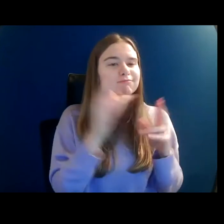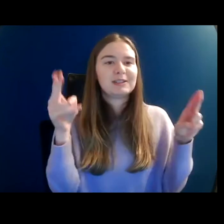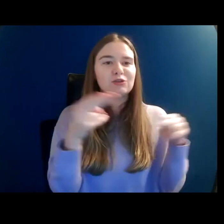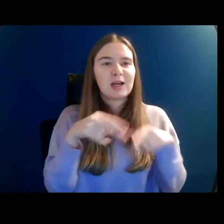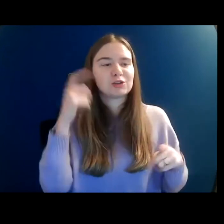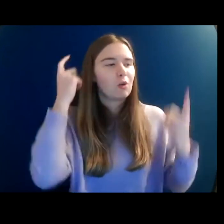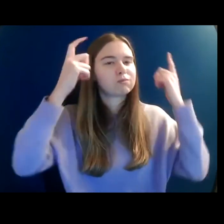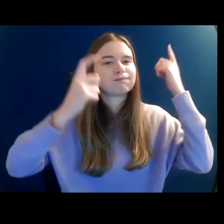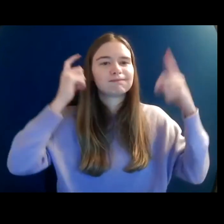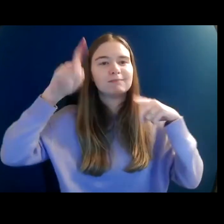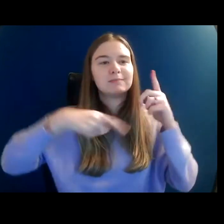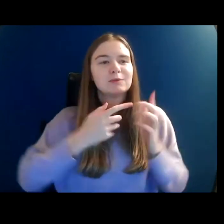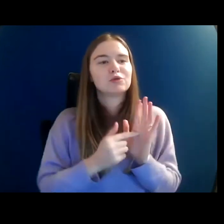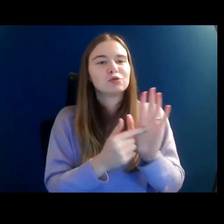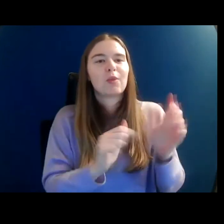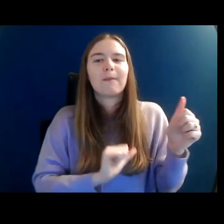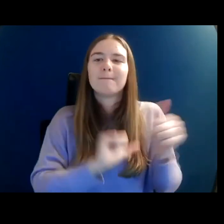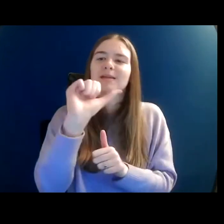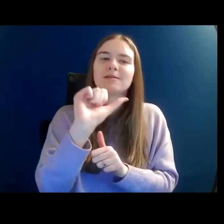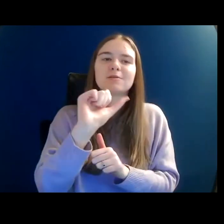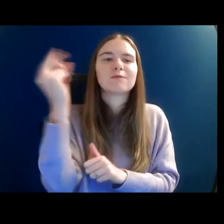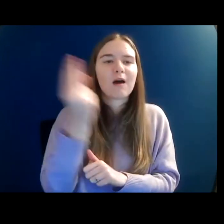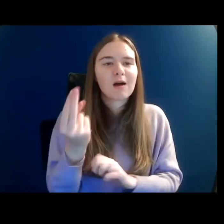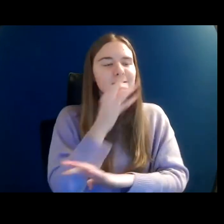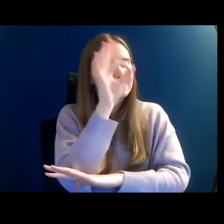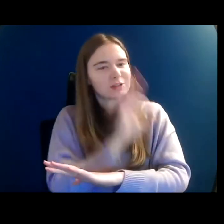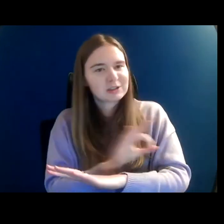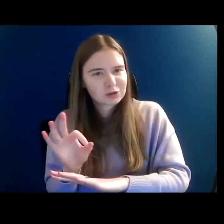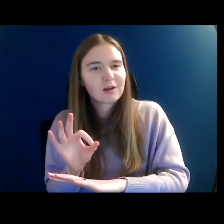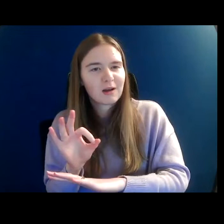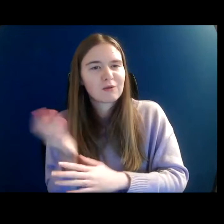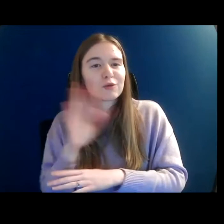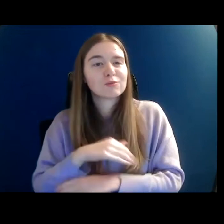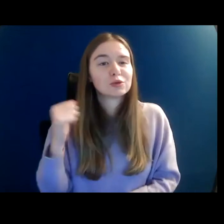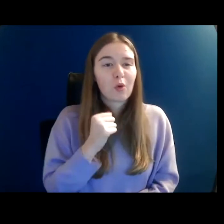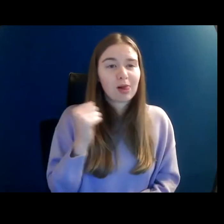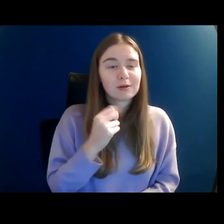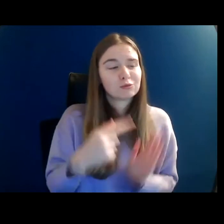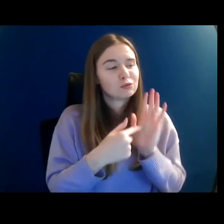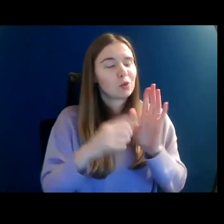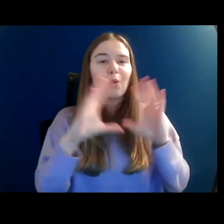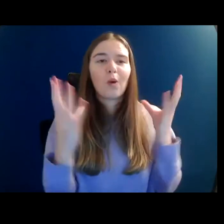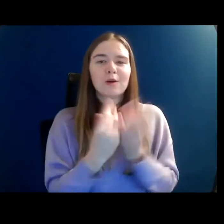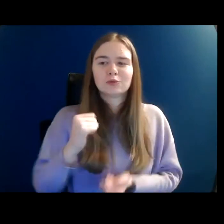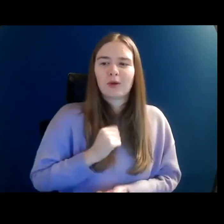to promote the best of contemporary art and architecture practice from Scotland on a world stage. It was founded in 2003,